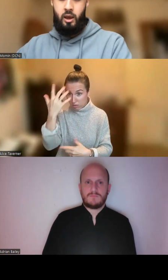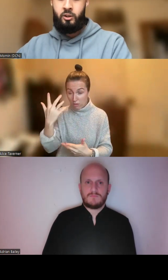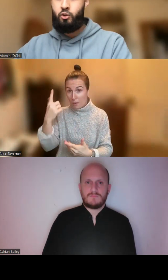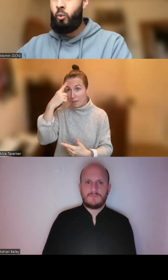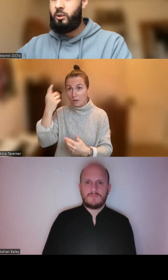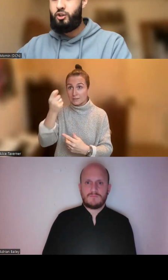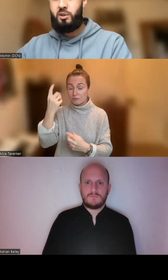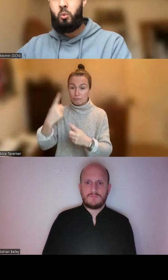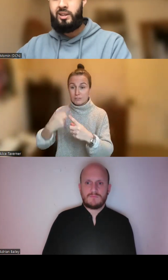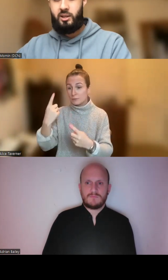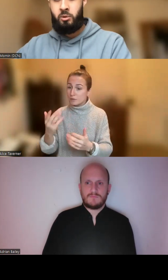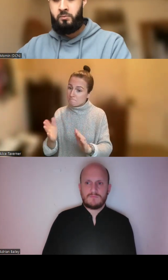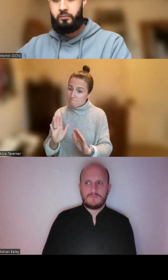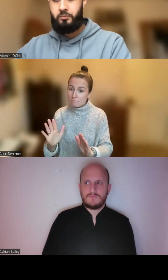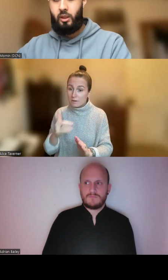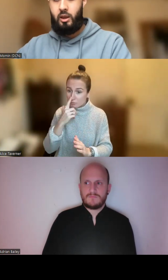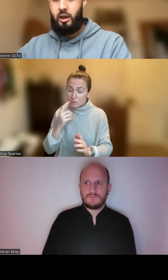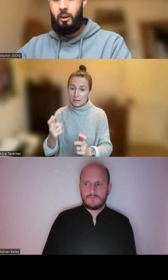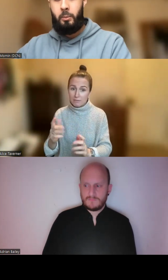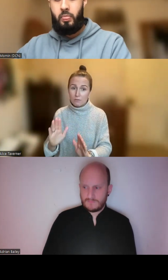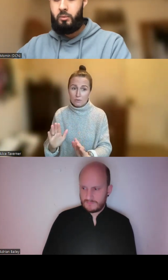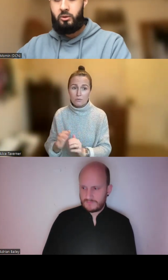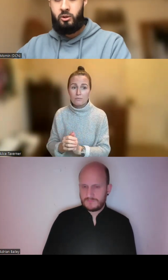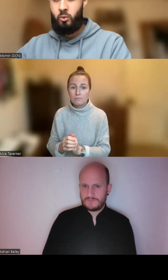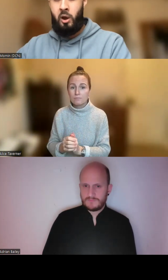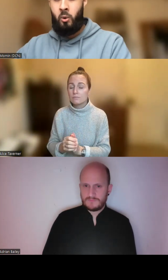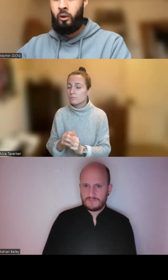You don't want to just be wasting money because look,